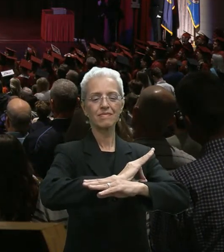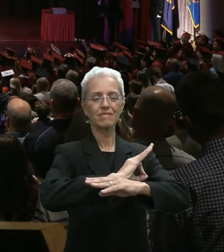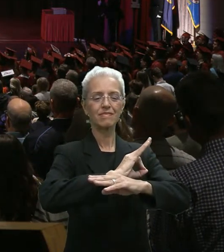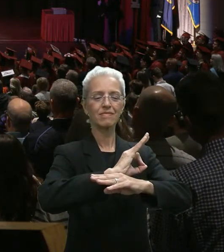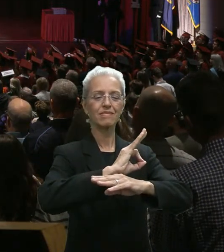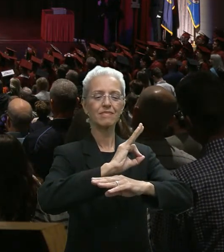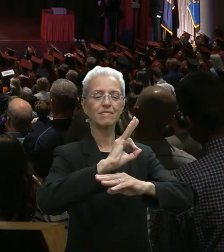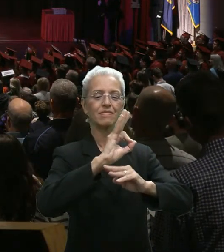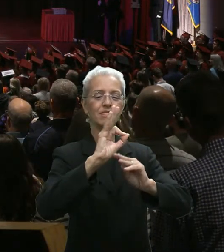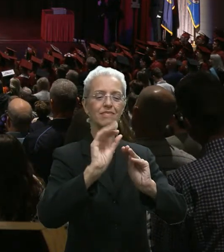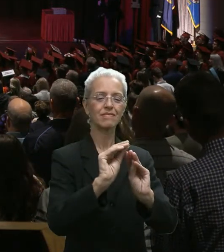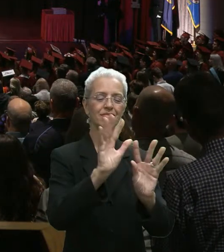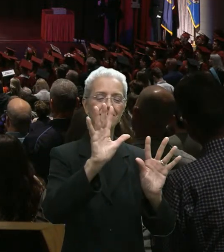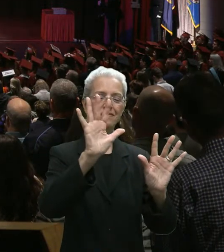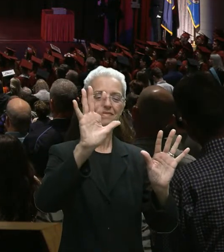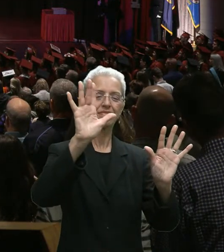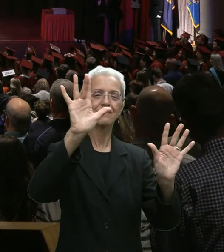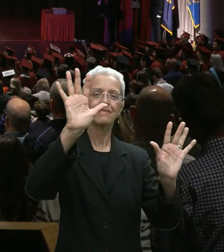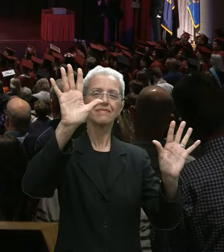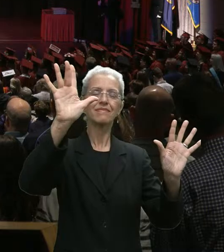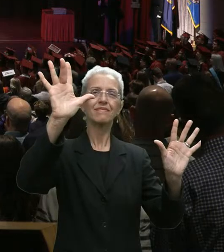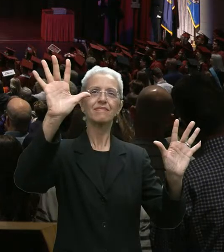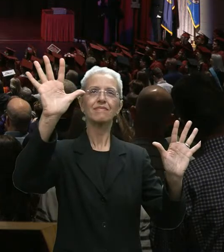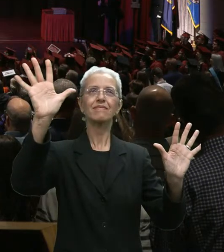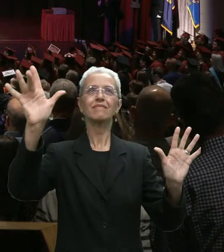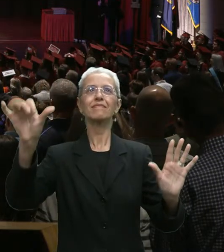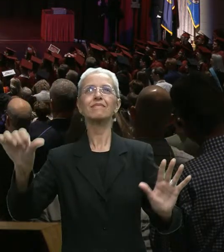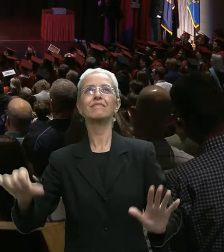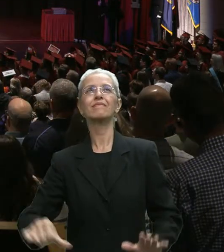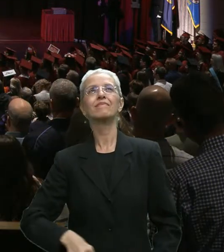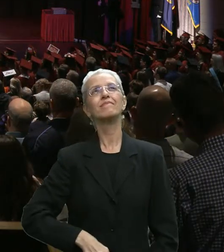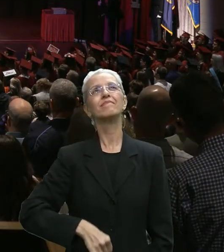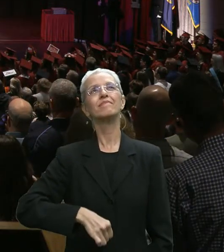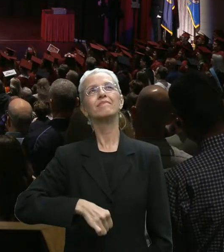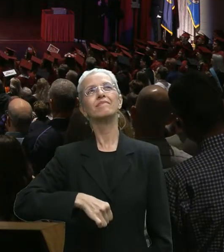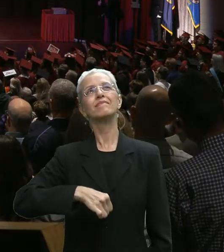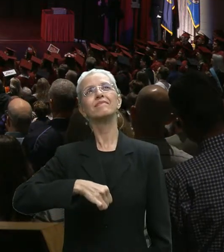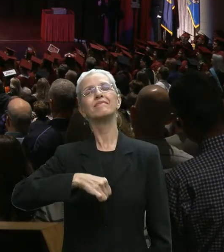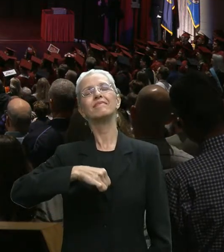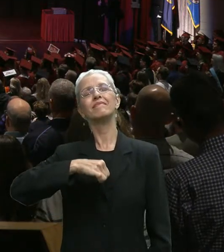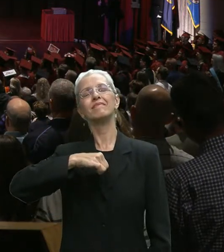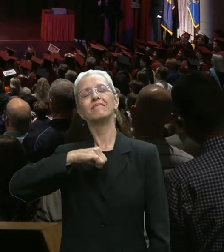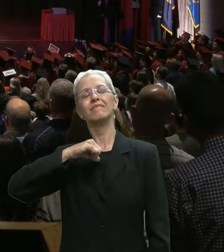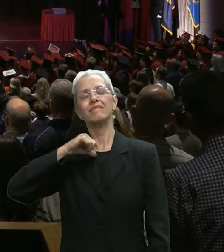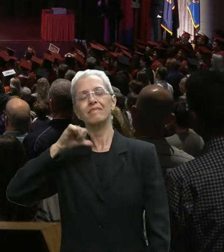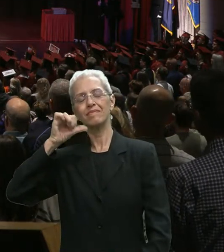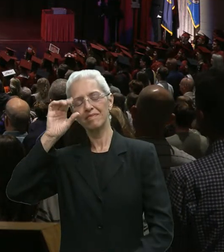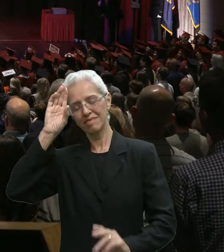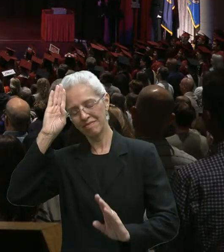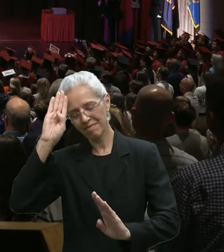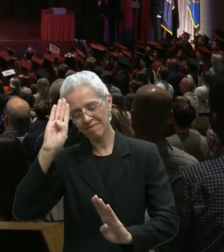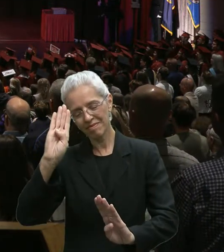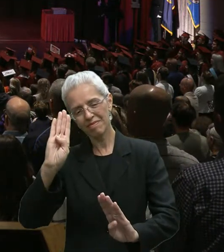[>>] We should start with the star spangled banner and the provost is supposed to be self queued.